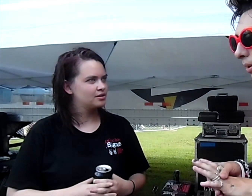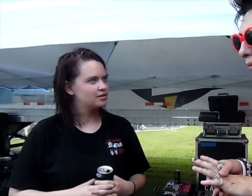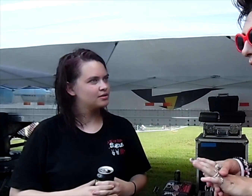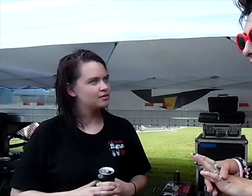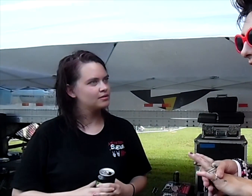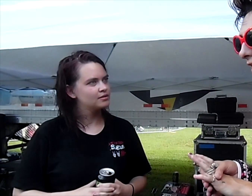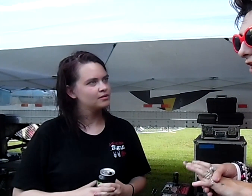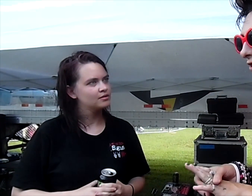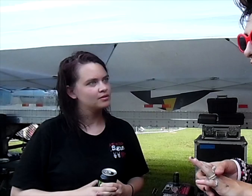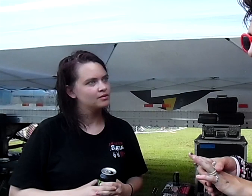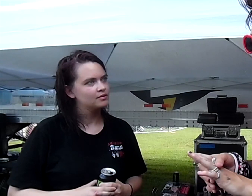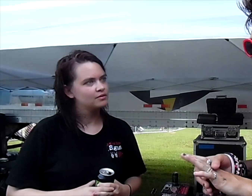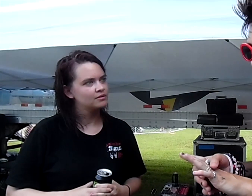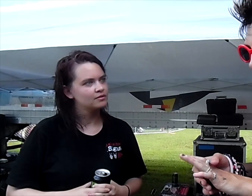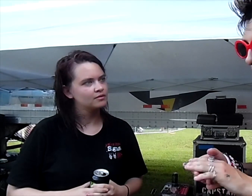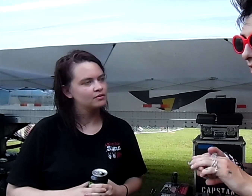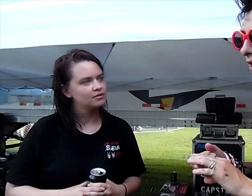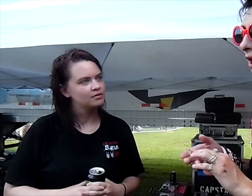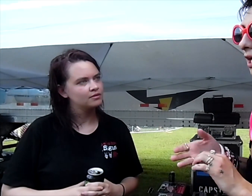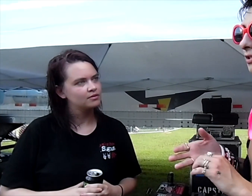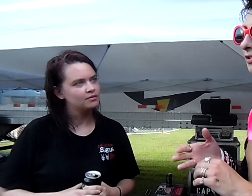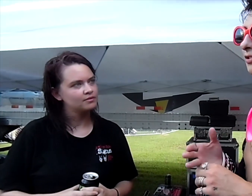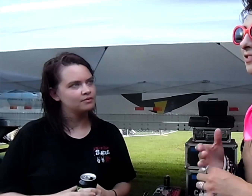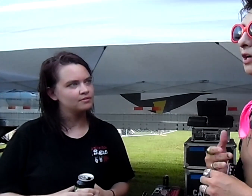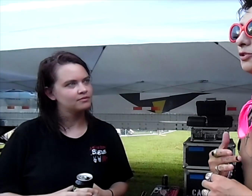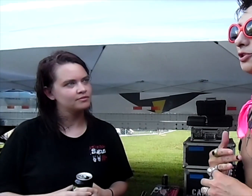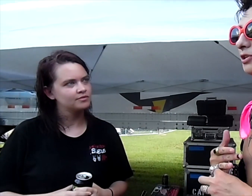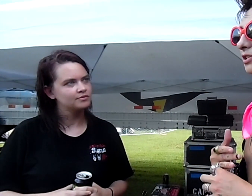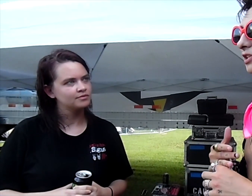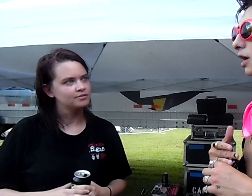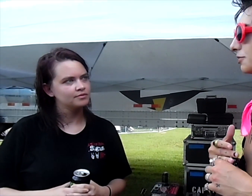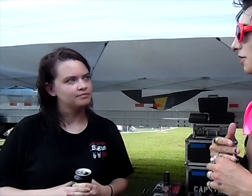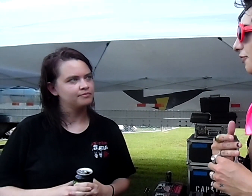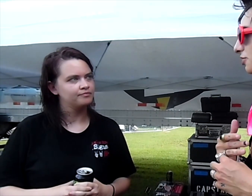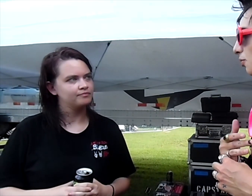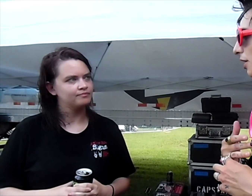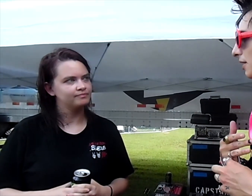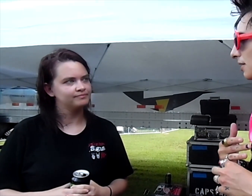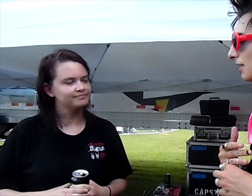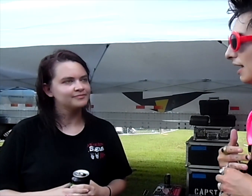um we kind of got our start on Warped Tour two years ago that was our first one